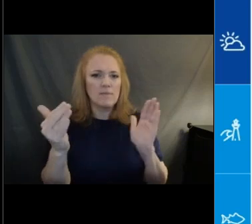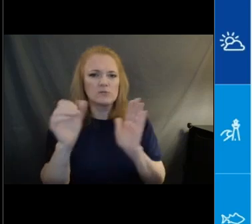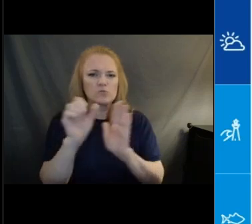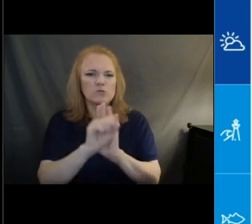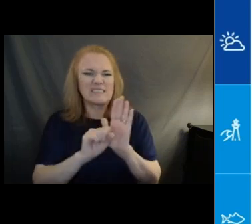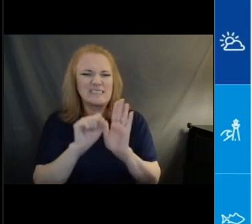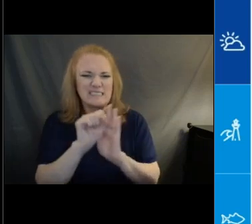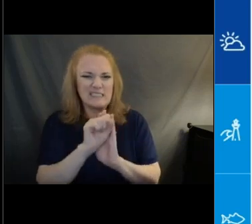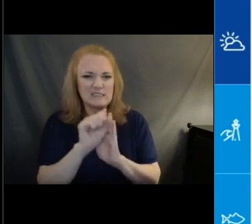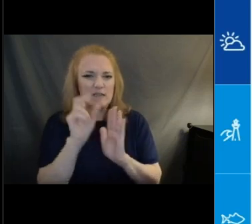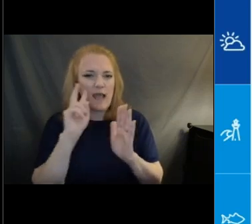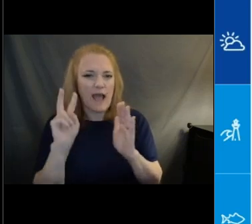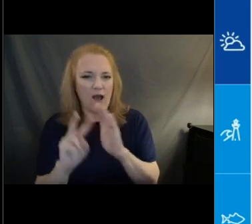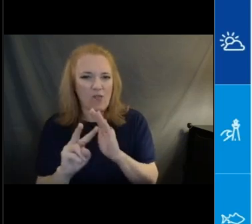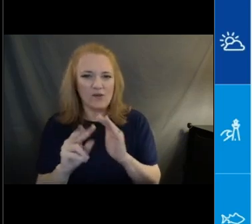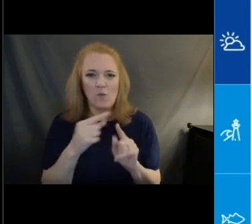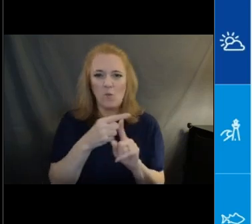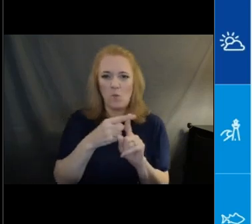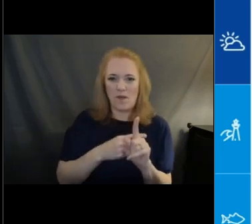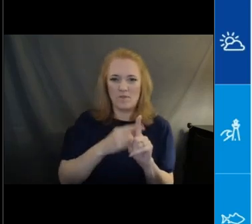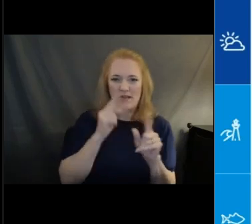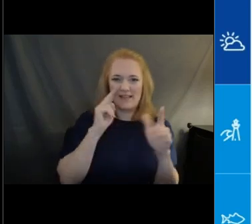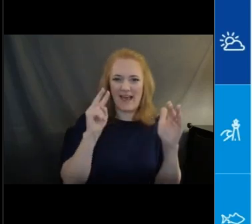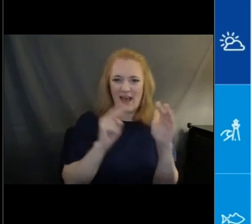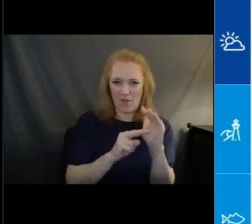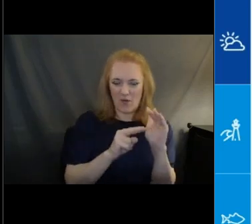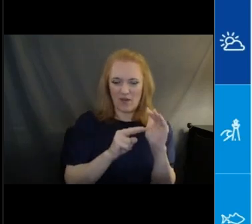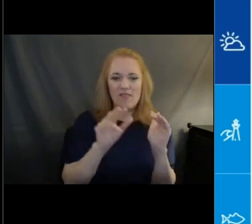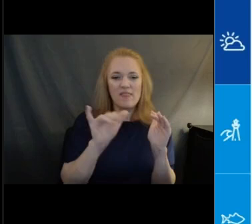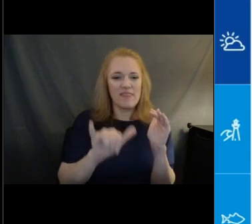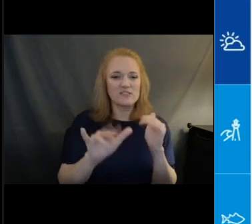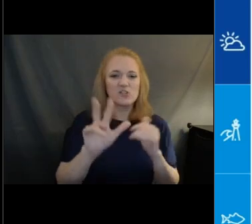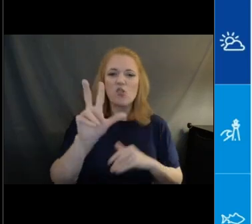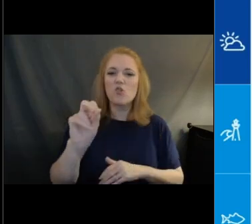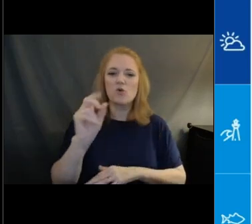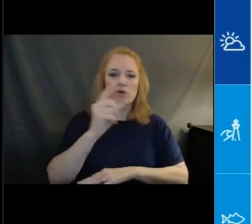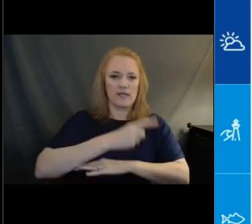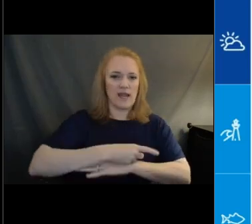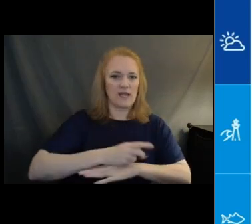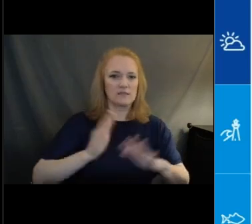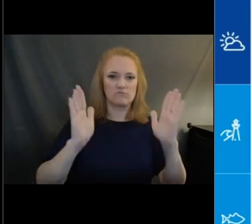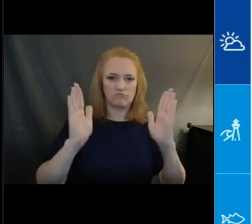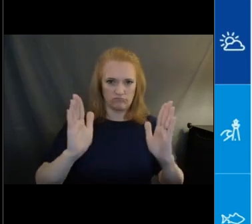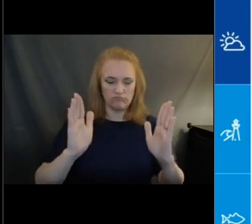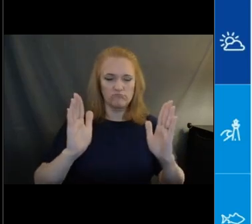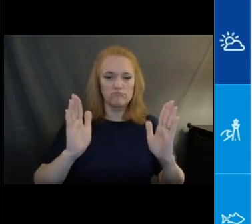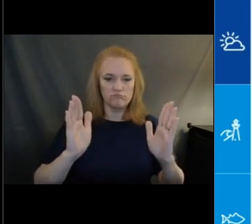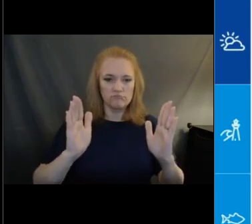but the main difference here is that this is for just the 30 days, approximately 30 days, and we do